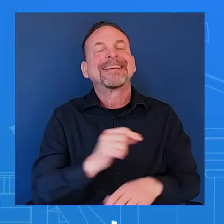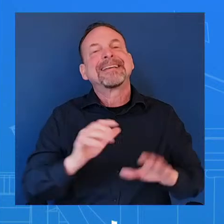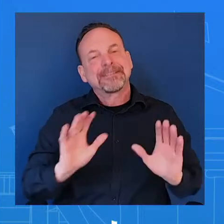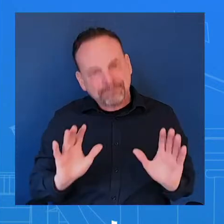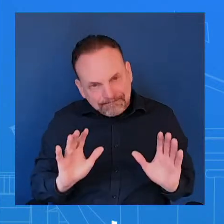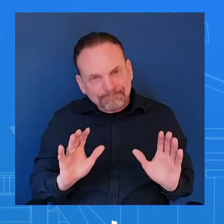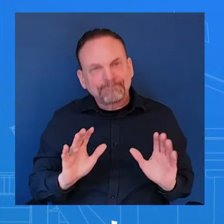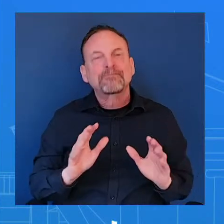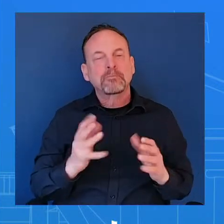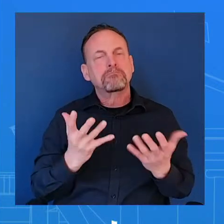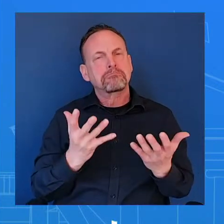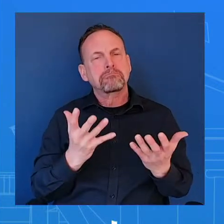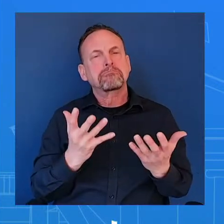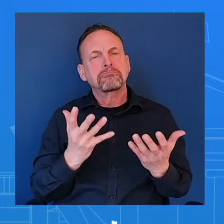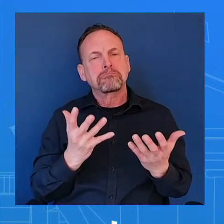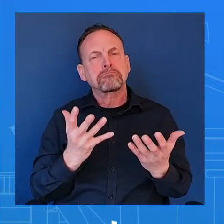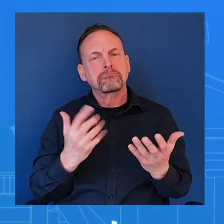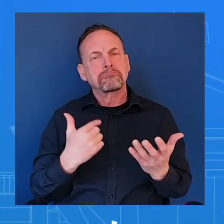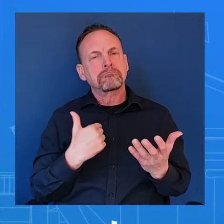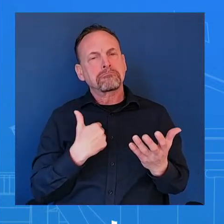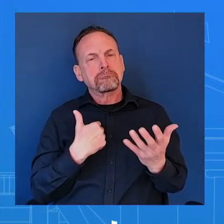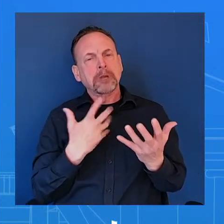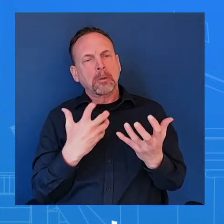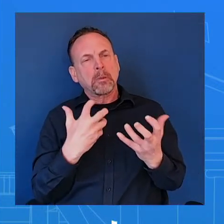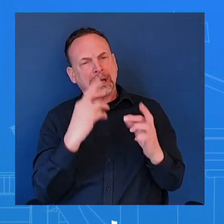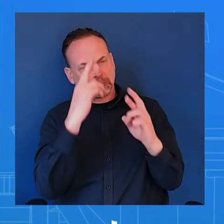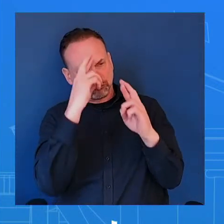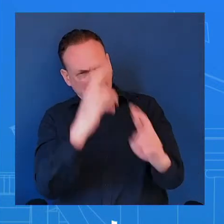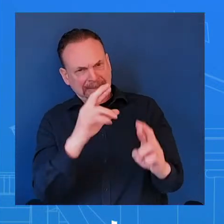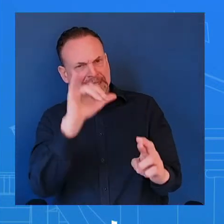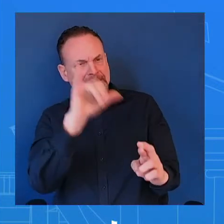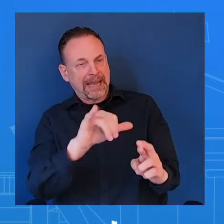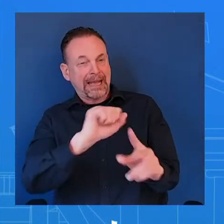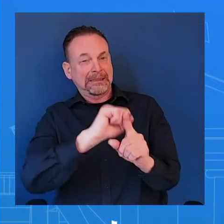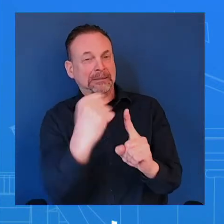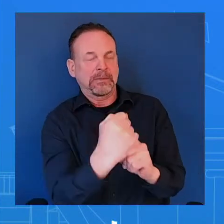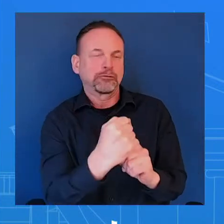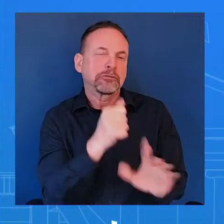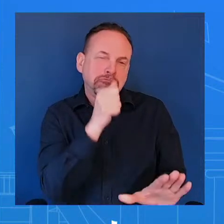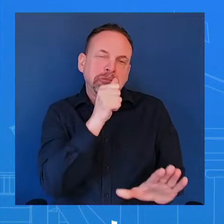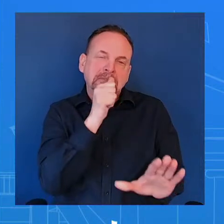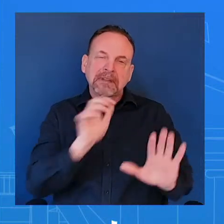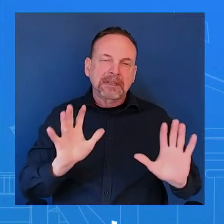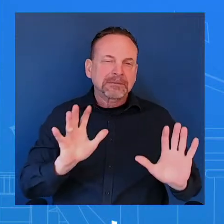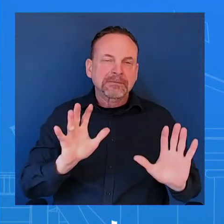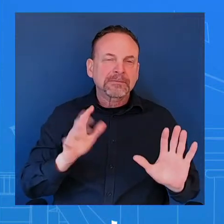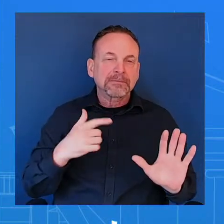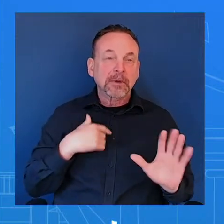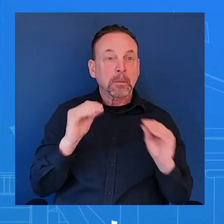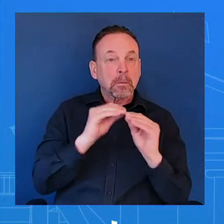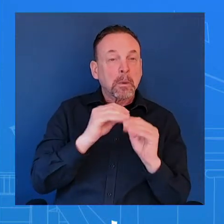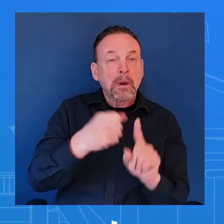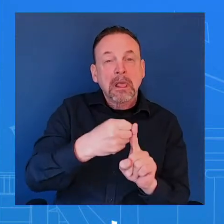I'm not going to comment on a -- any private discussions. But as I said many times from this podium,